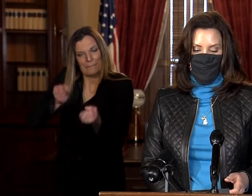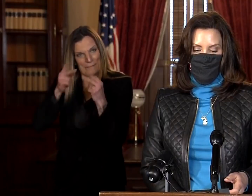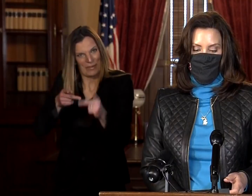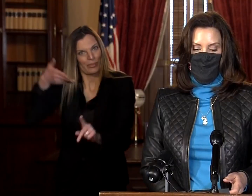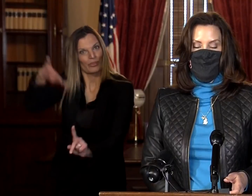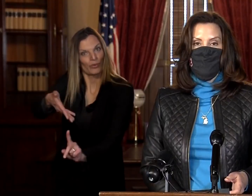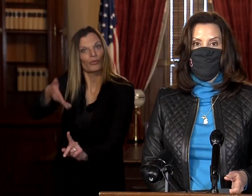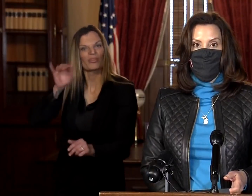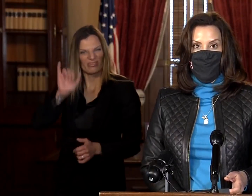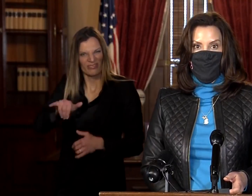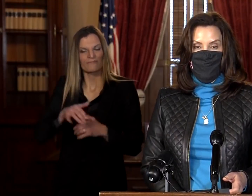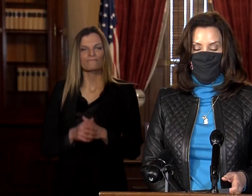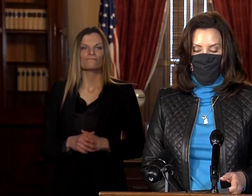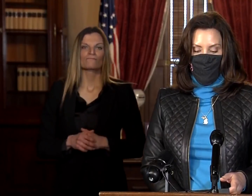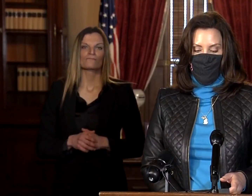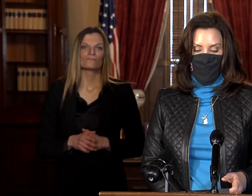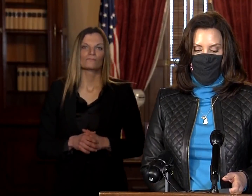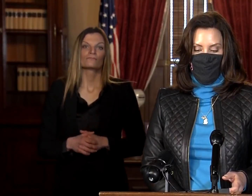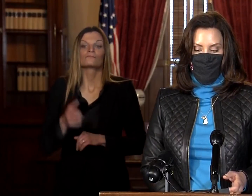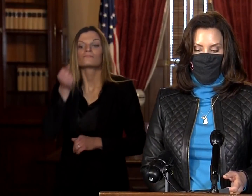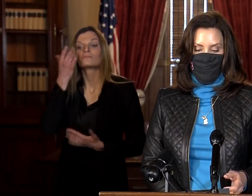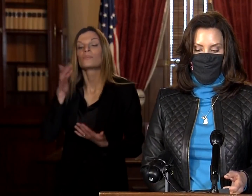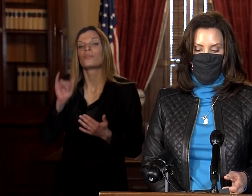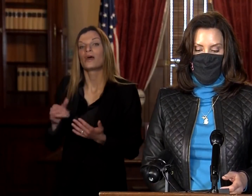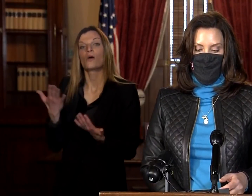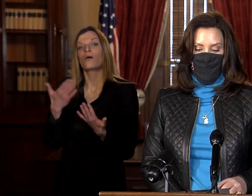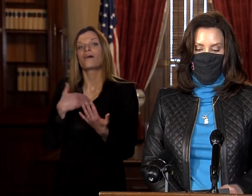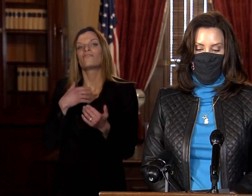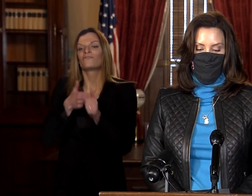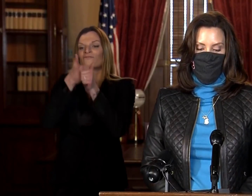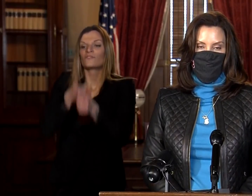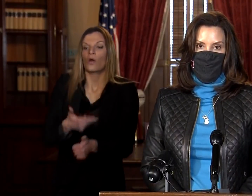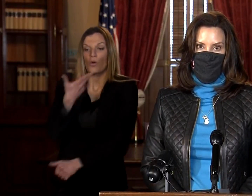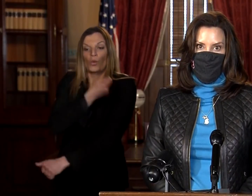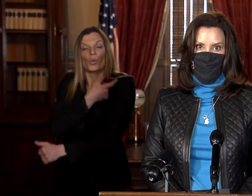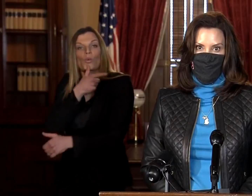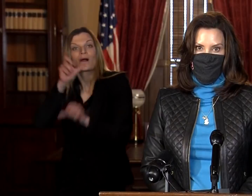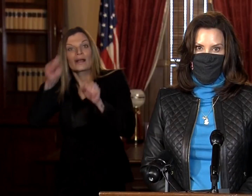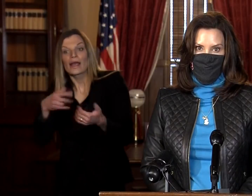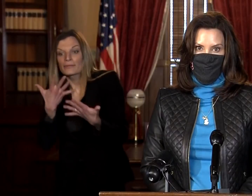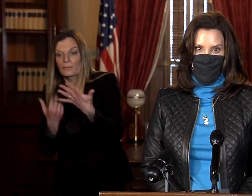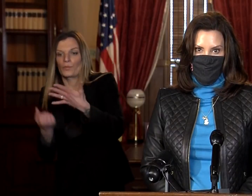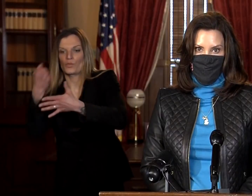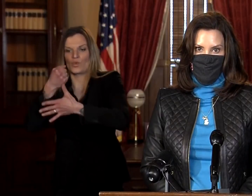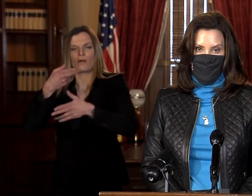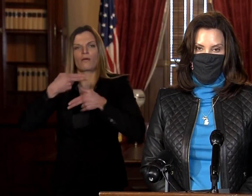The pharmacy partnership is a national initiative to provide national initiative to provide Covid-19 Vaccines to phase 1A